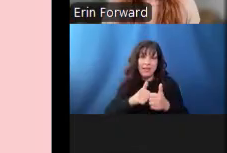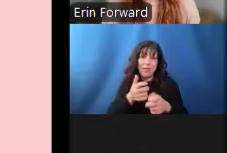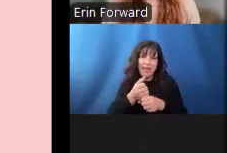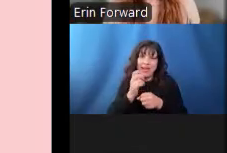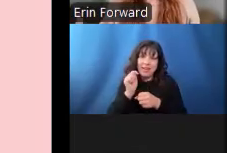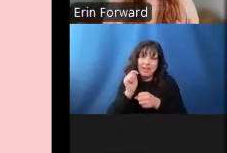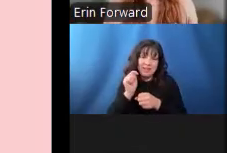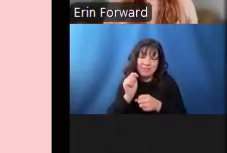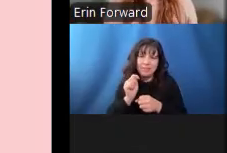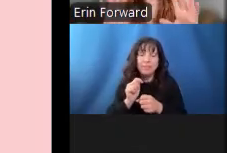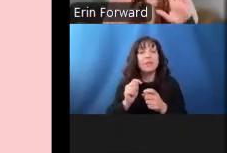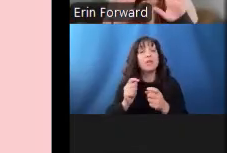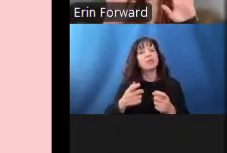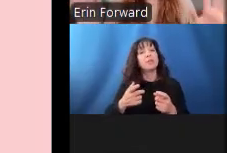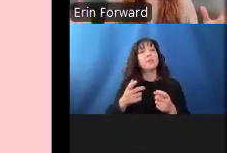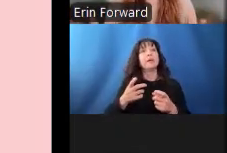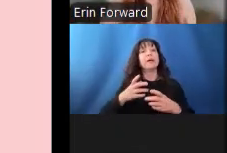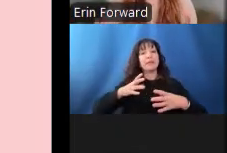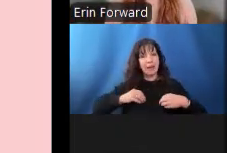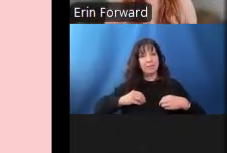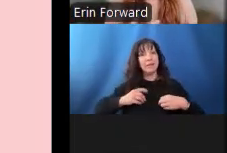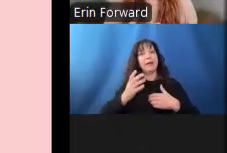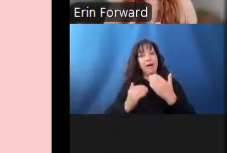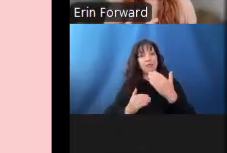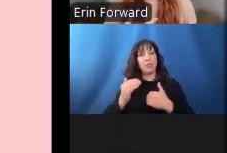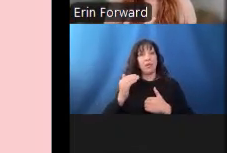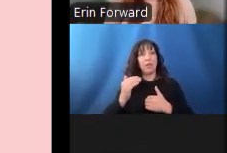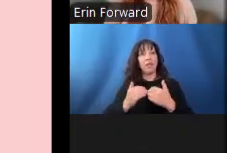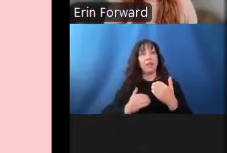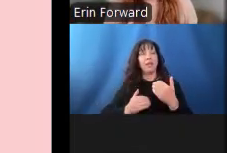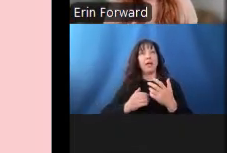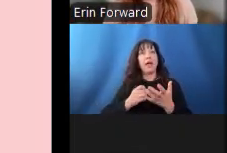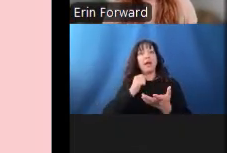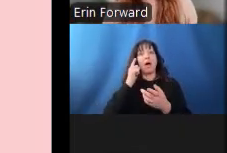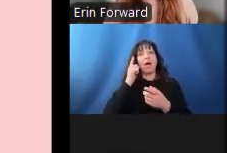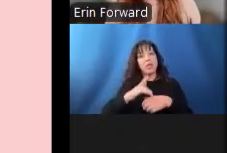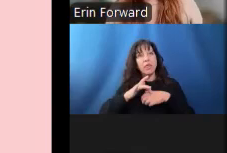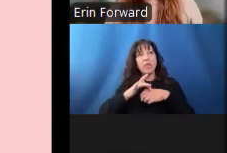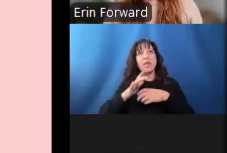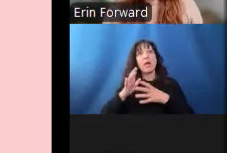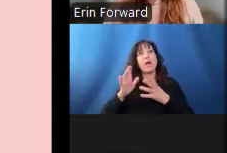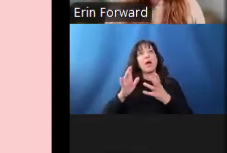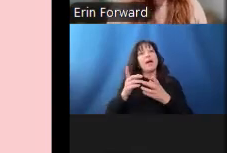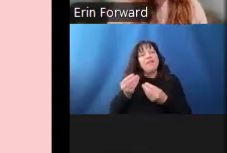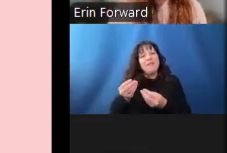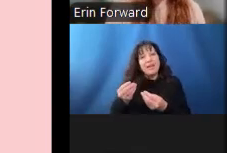Being comfortable with that and also getting out of our own head, which can be hard because feeding is very intimate for a